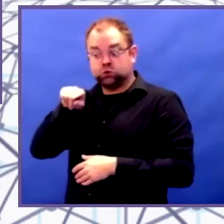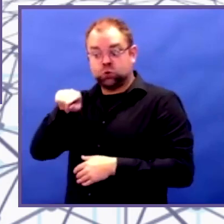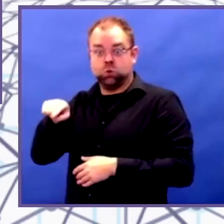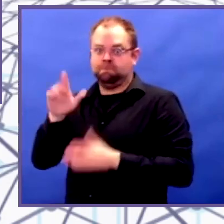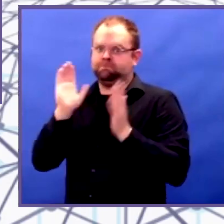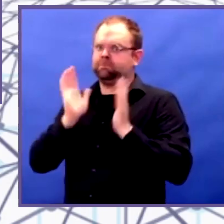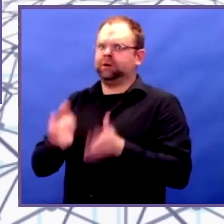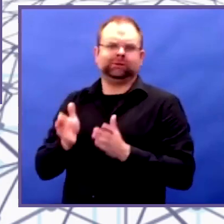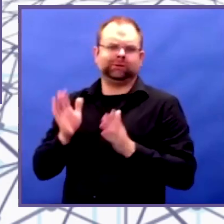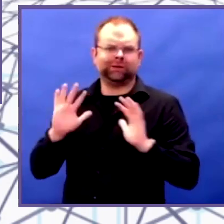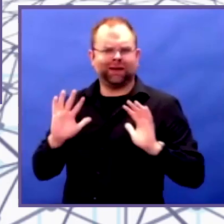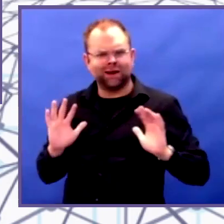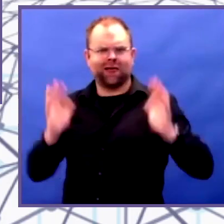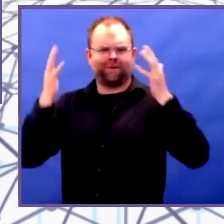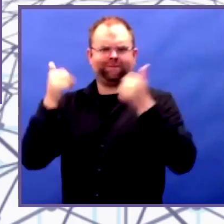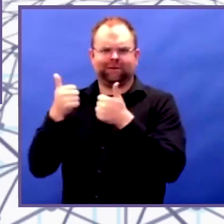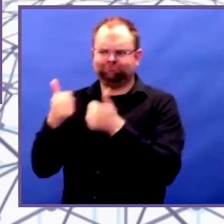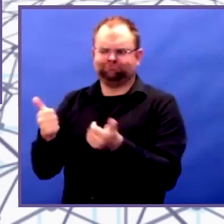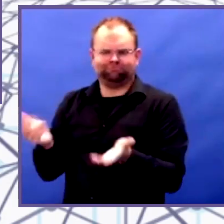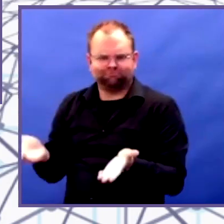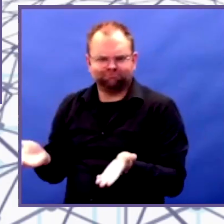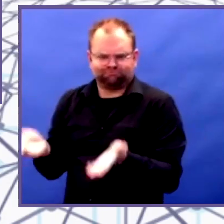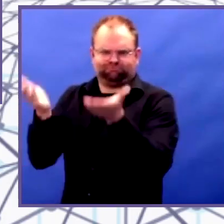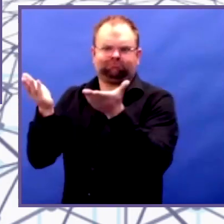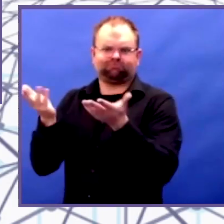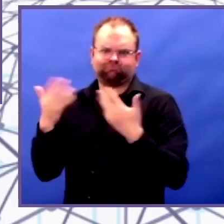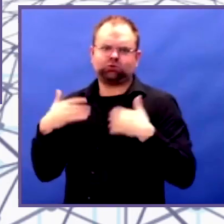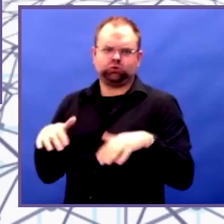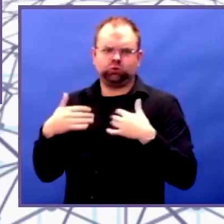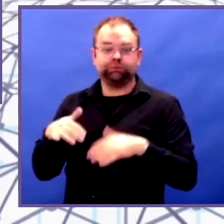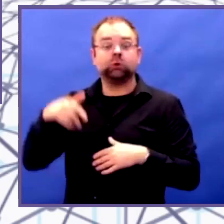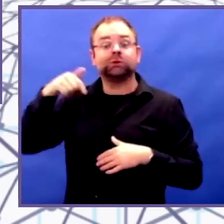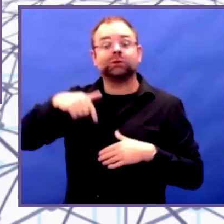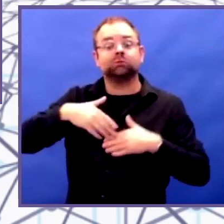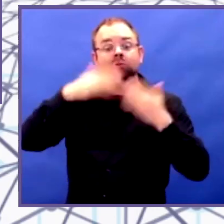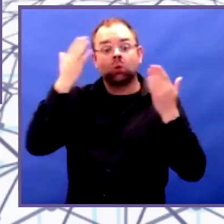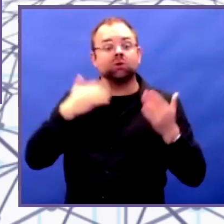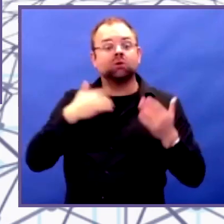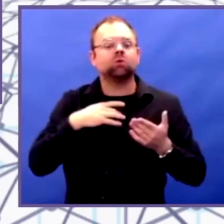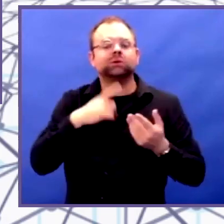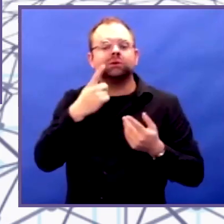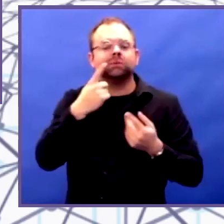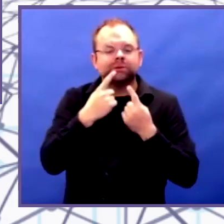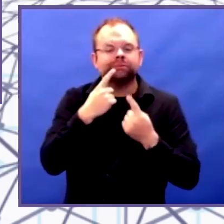strategy that encompasses the following interventions that I am going to take you through.